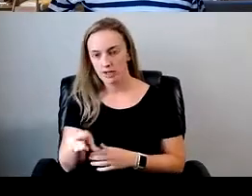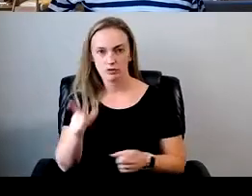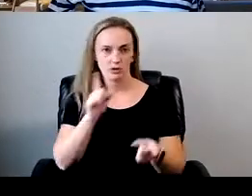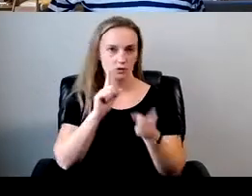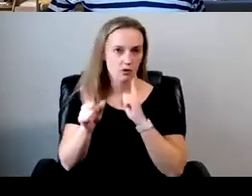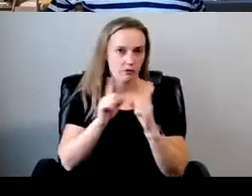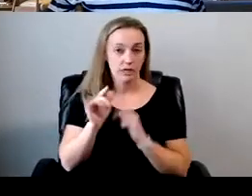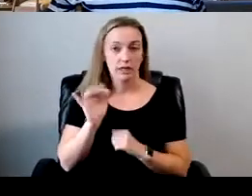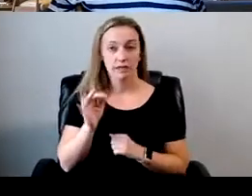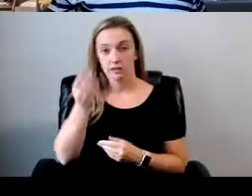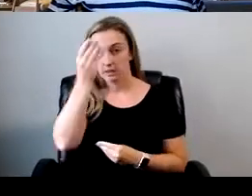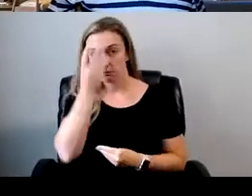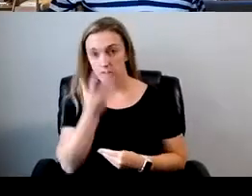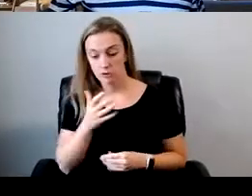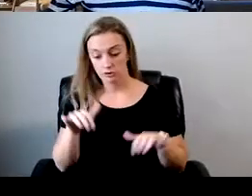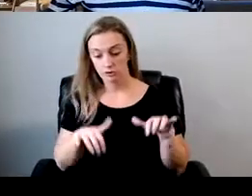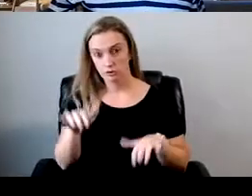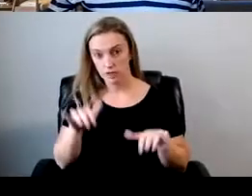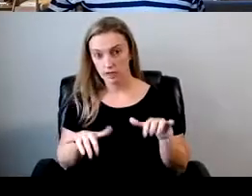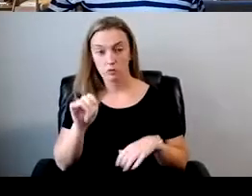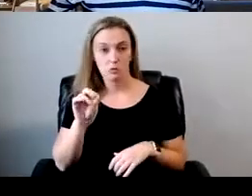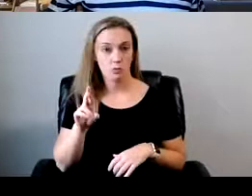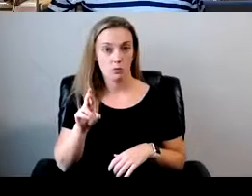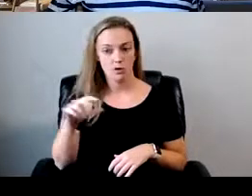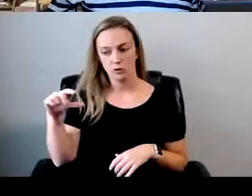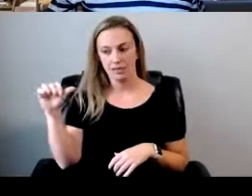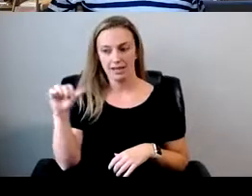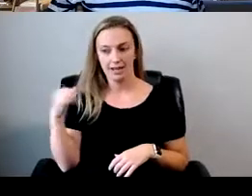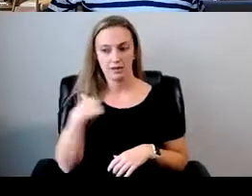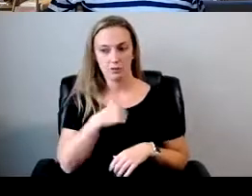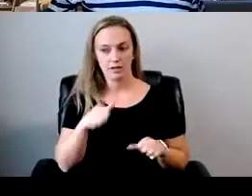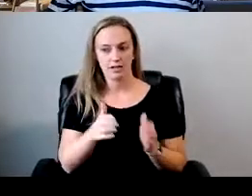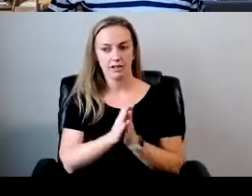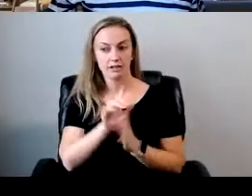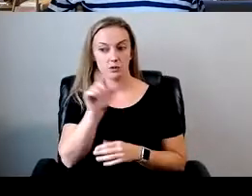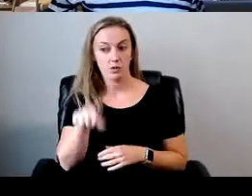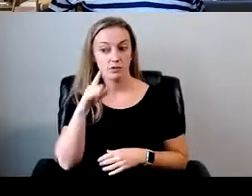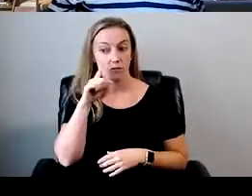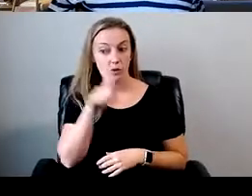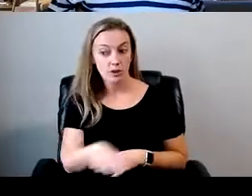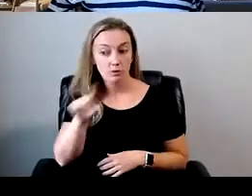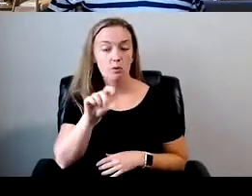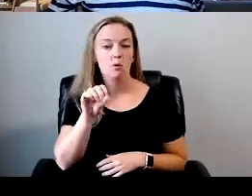If you let us know in the chat or in the Q&A, we can ask questions for you or we can unmute you